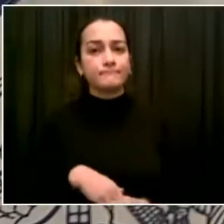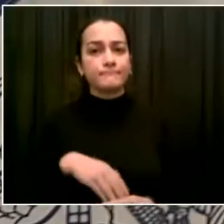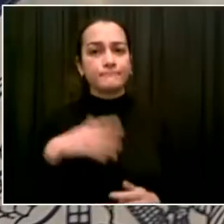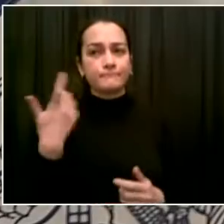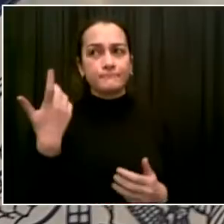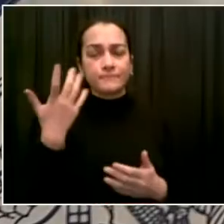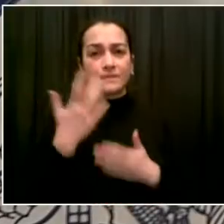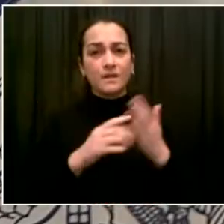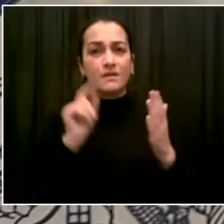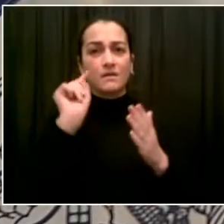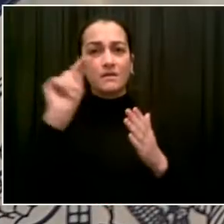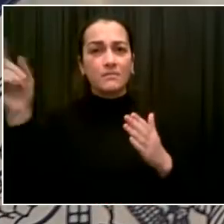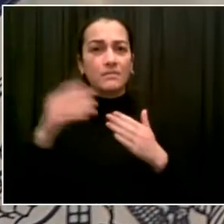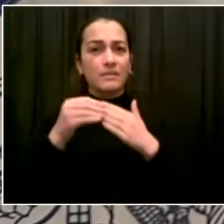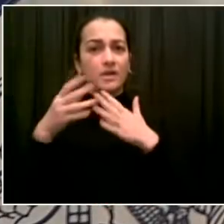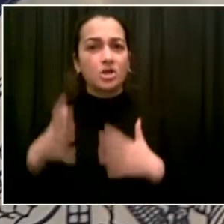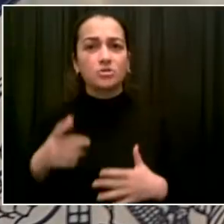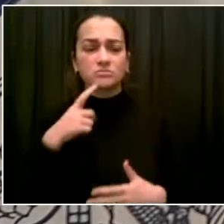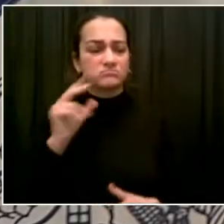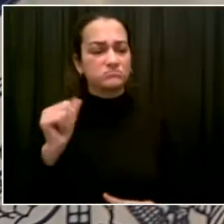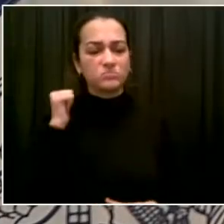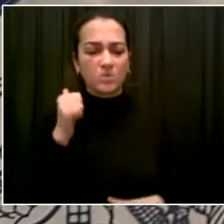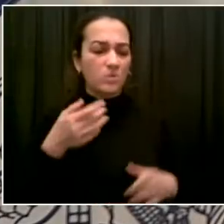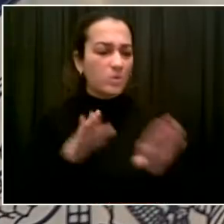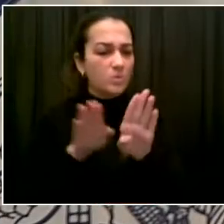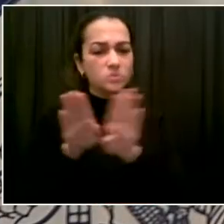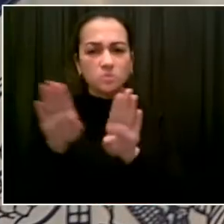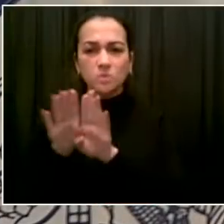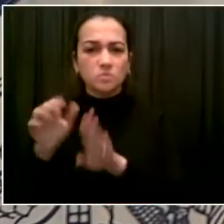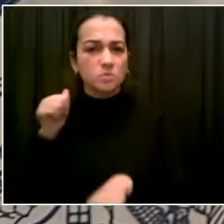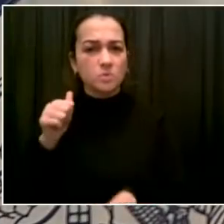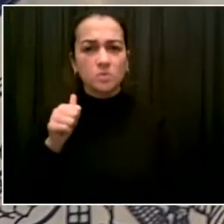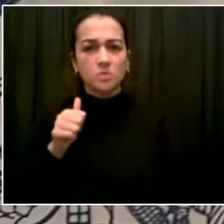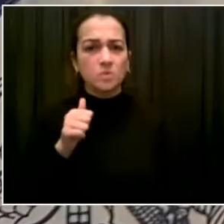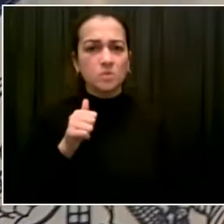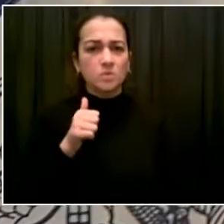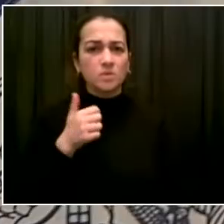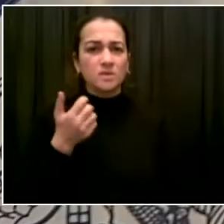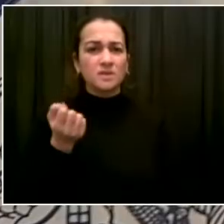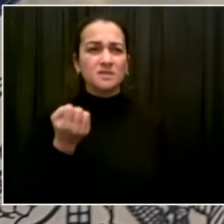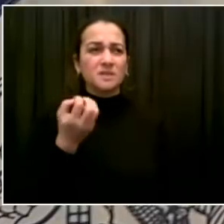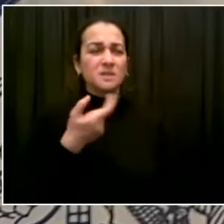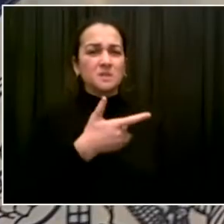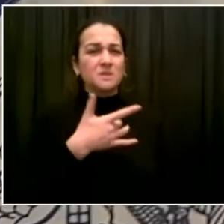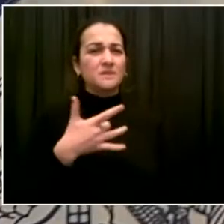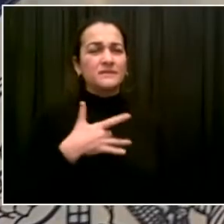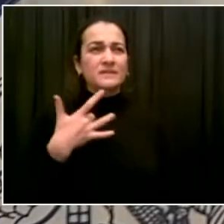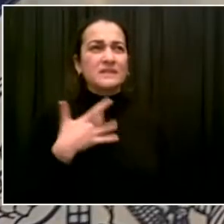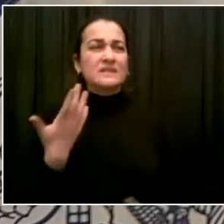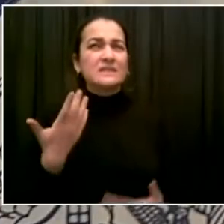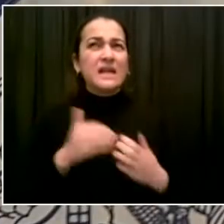LEADERS ARE NOT WILLING TO CROSS THE LINE? I APPRECIATE